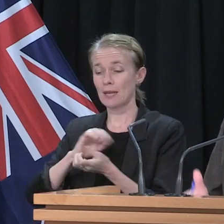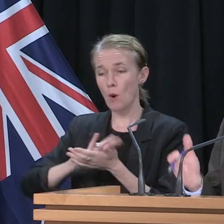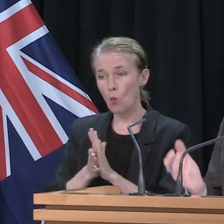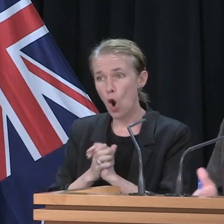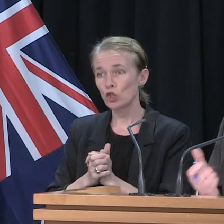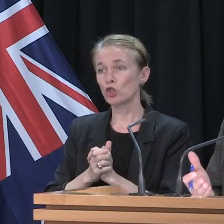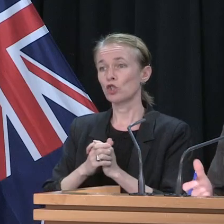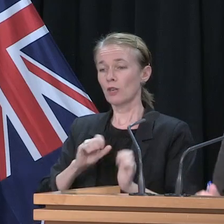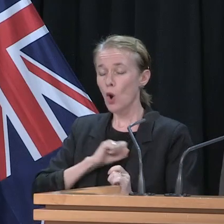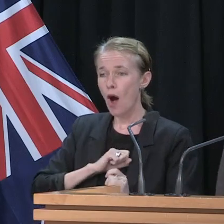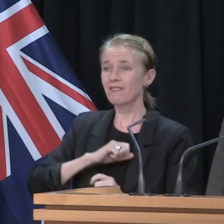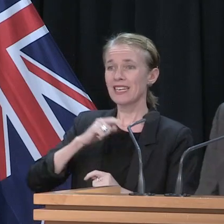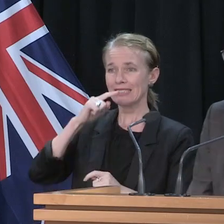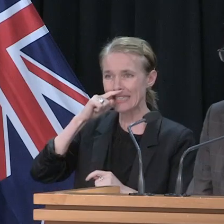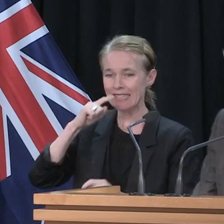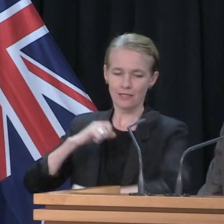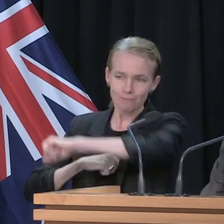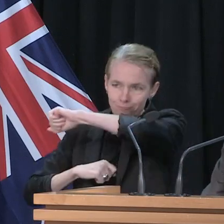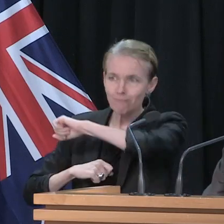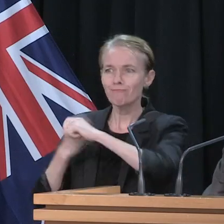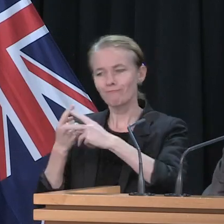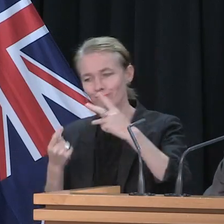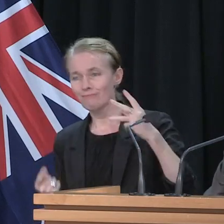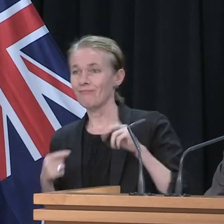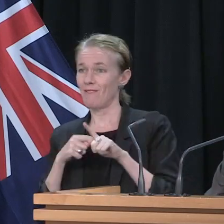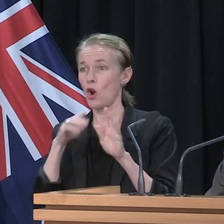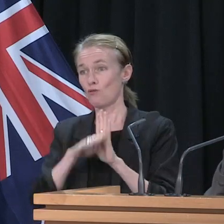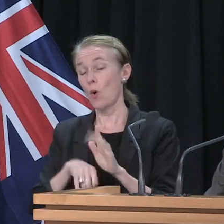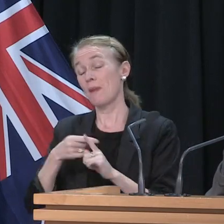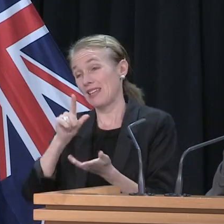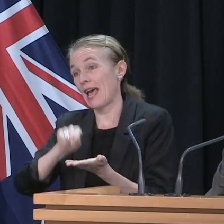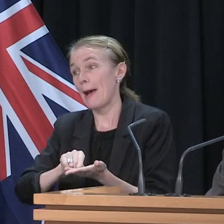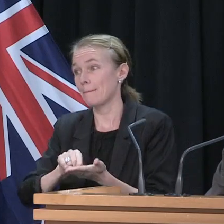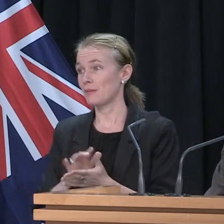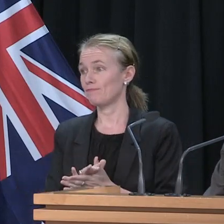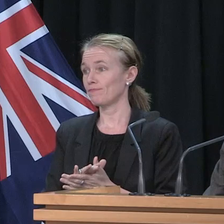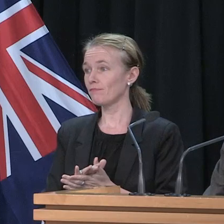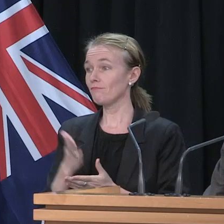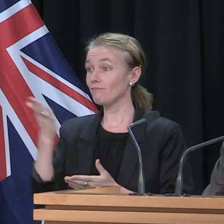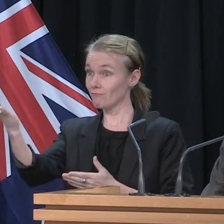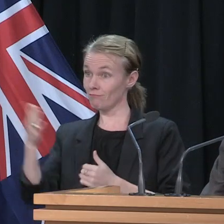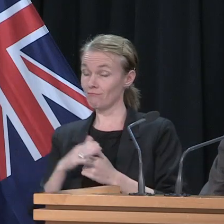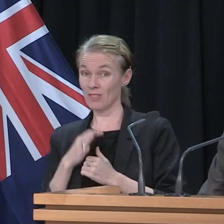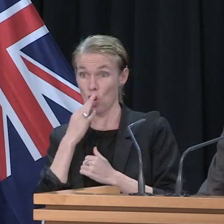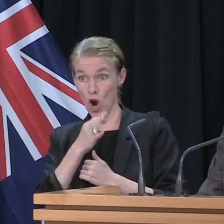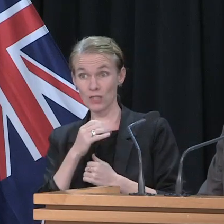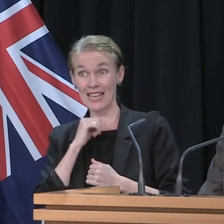and should all still be doing including those key public health messages and just getting used to and